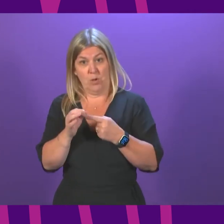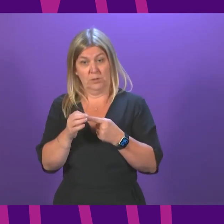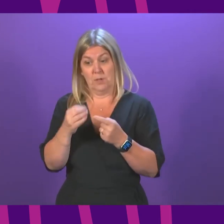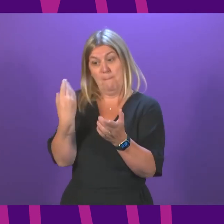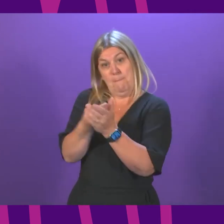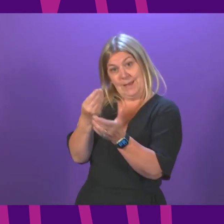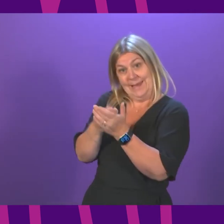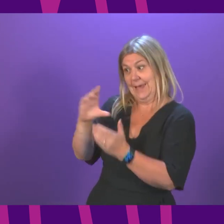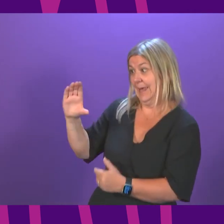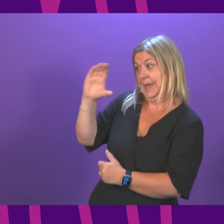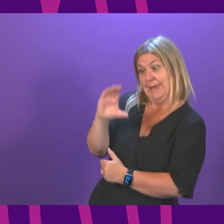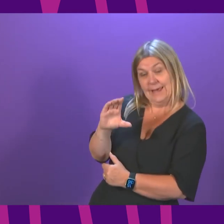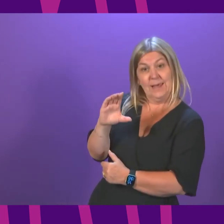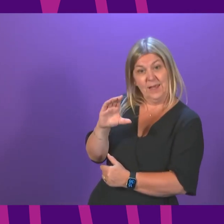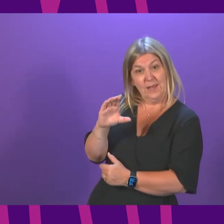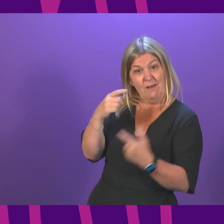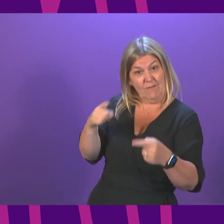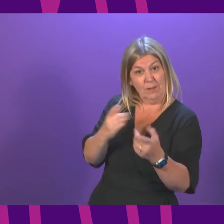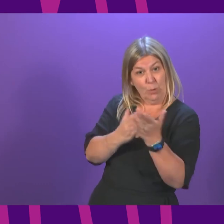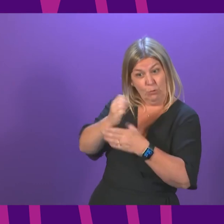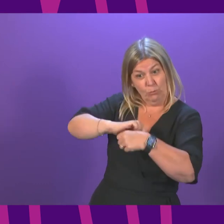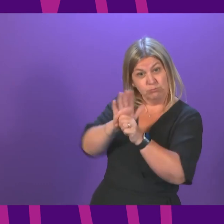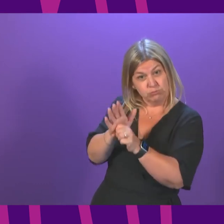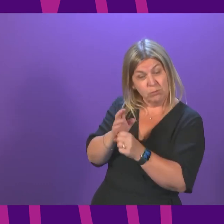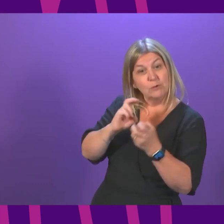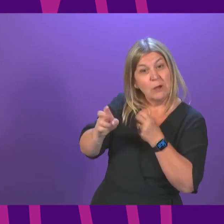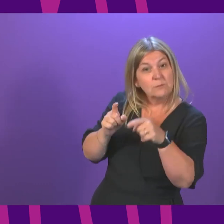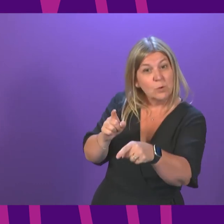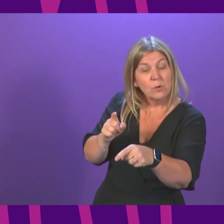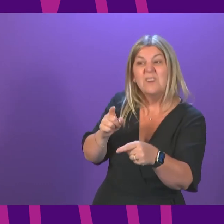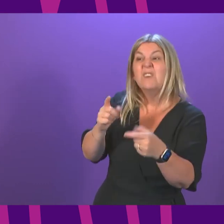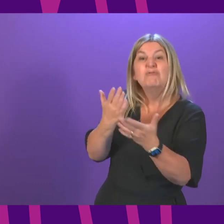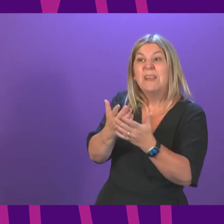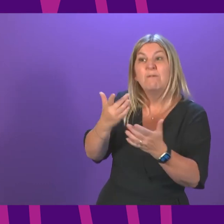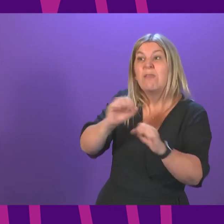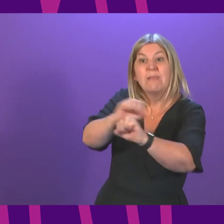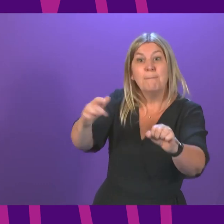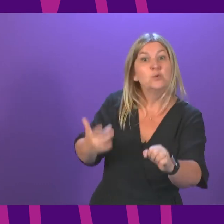funding. If we had not disbursed that funding, we would not have public transport services